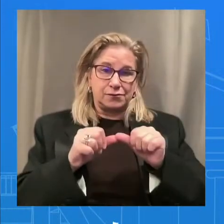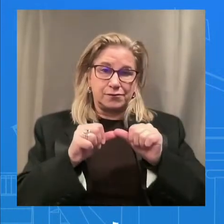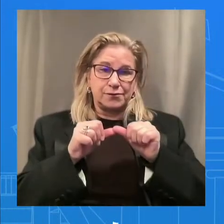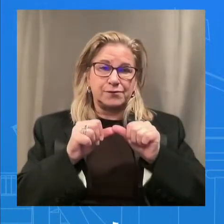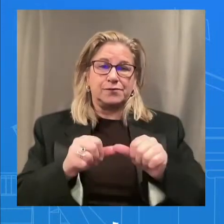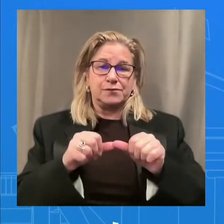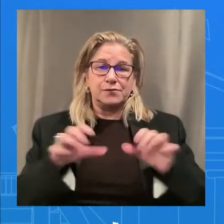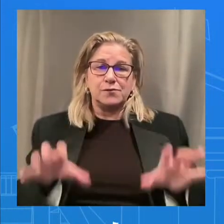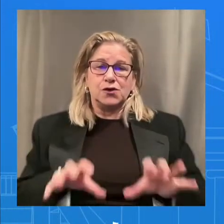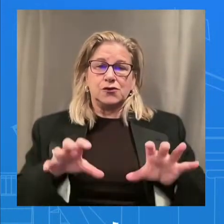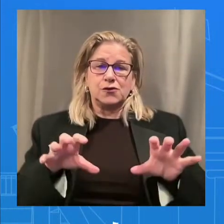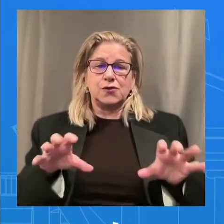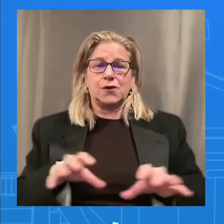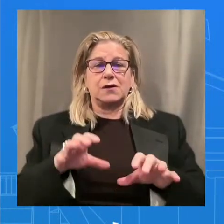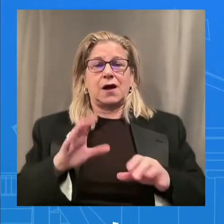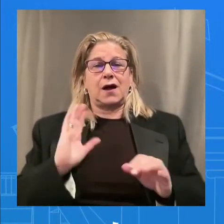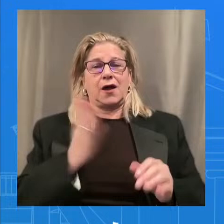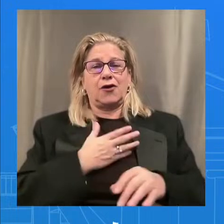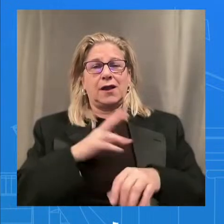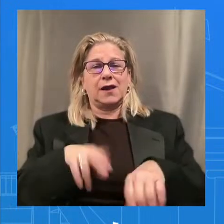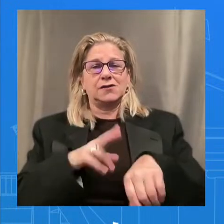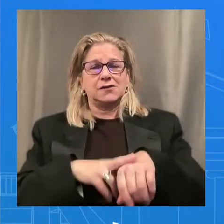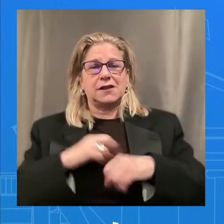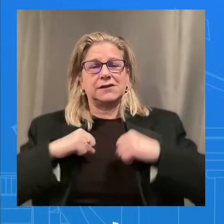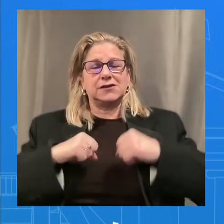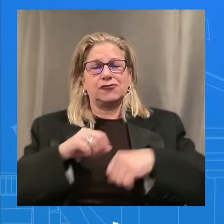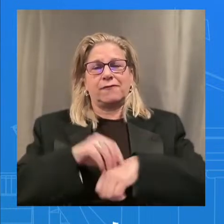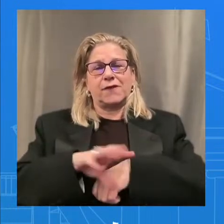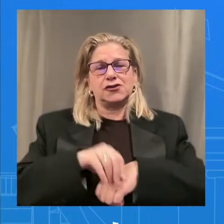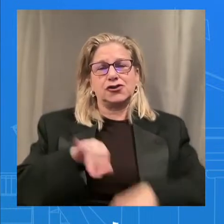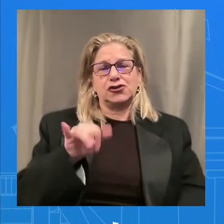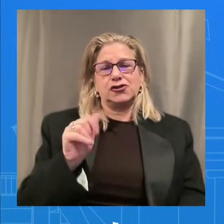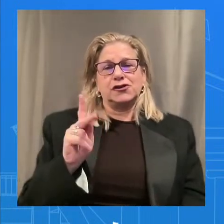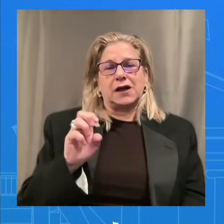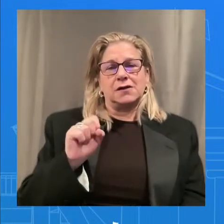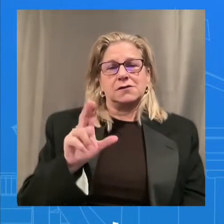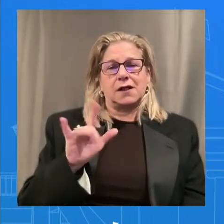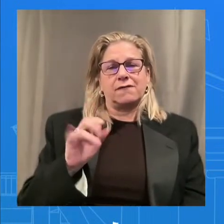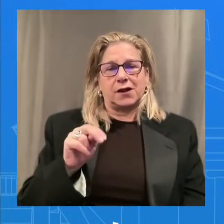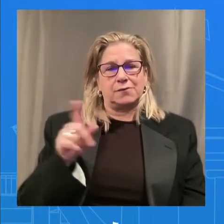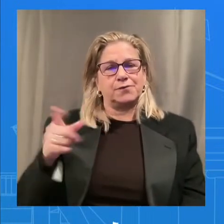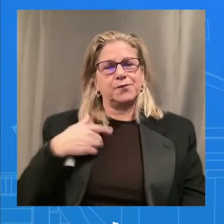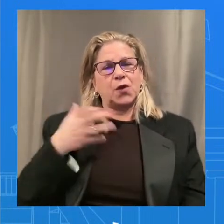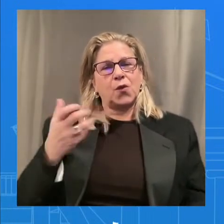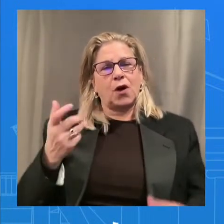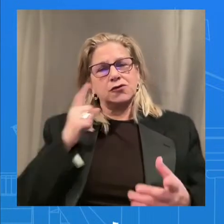who has been covering the White House for 28 years as of today. Thank you for your service